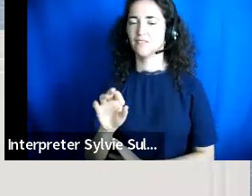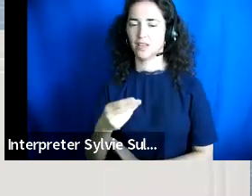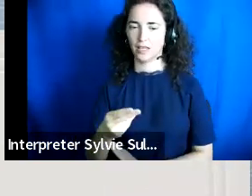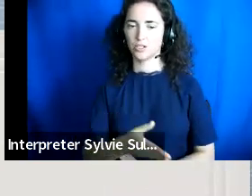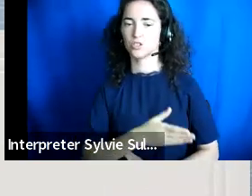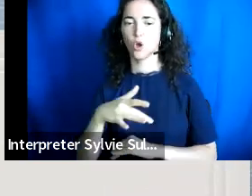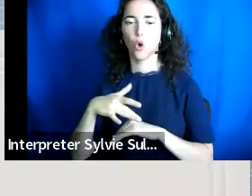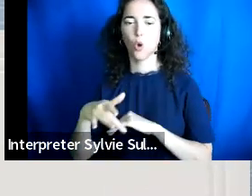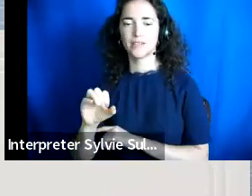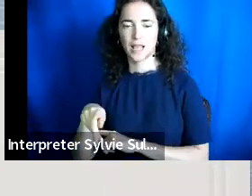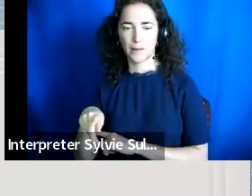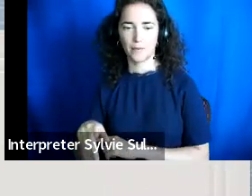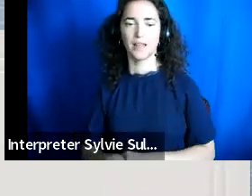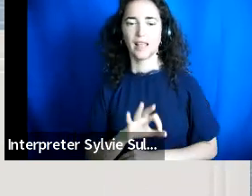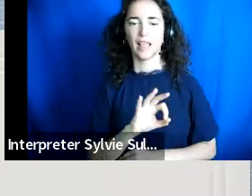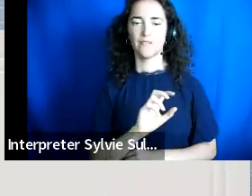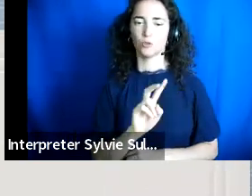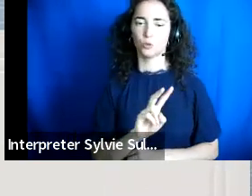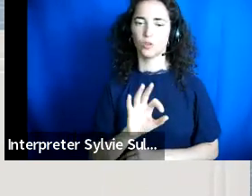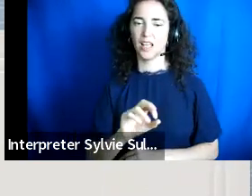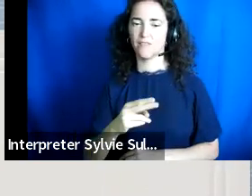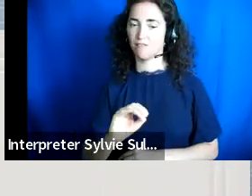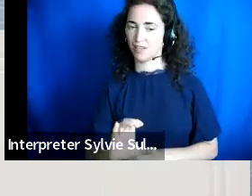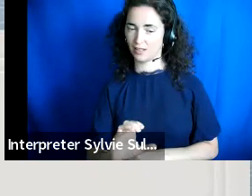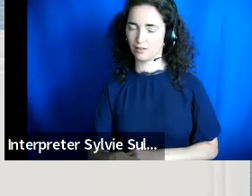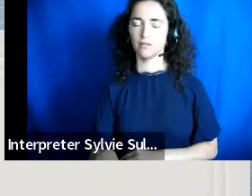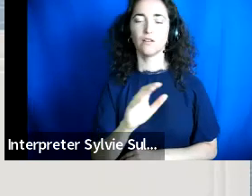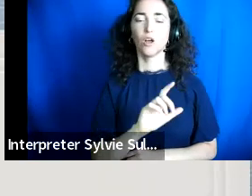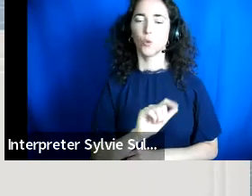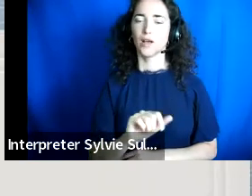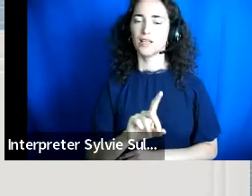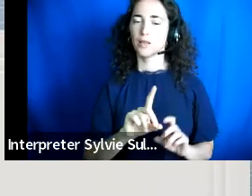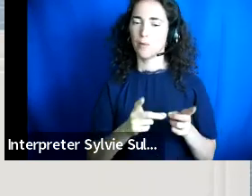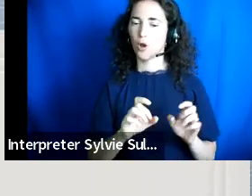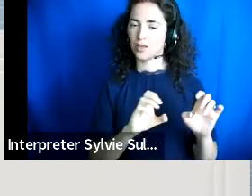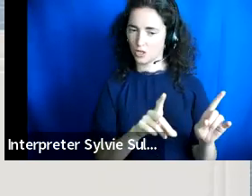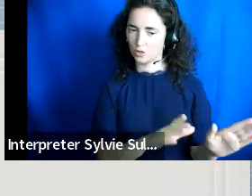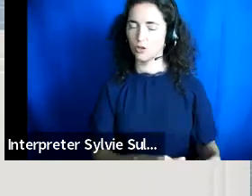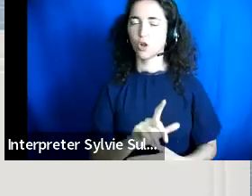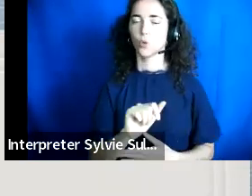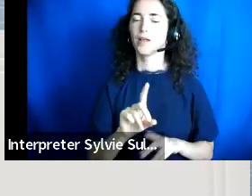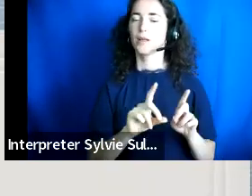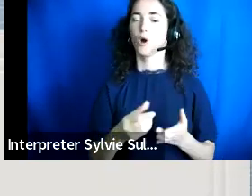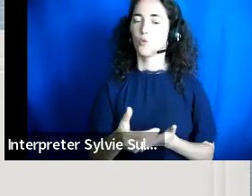To a pick, and the Louisiana Department of Death Department of Revenue and the Louisiana Children's Trust Fund.